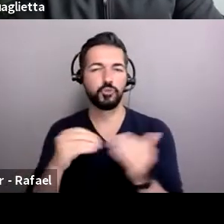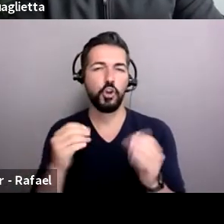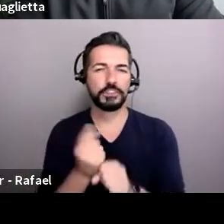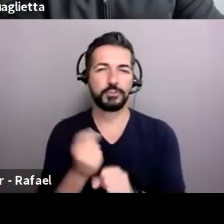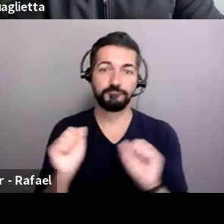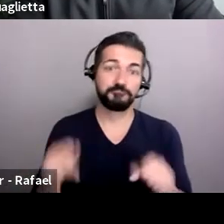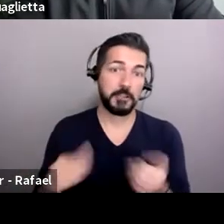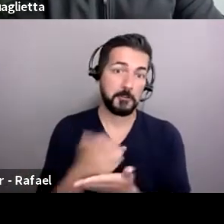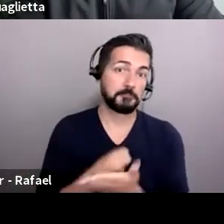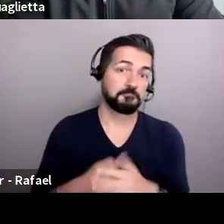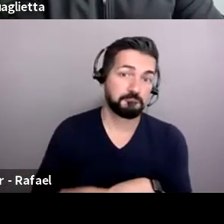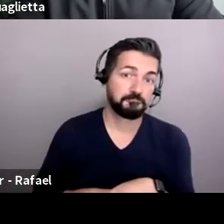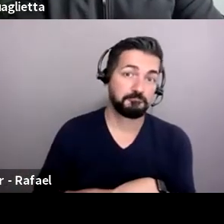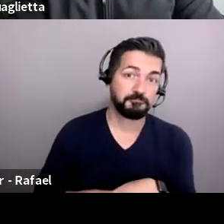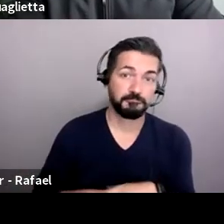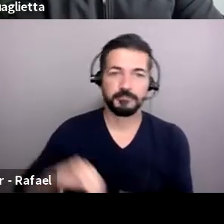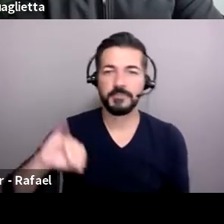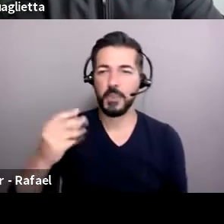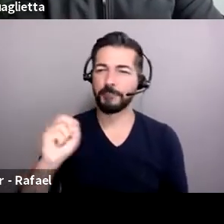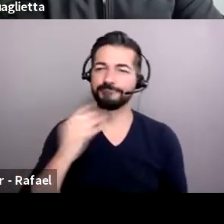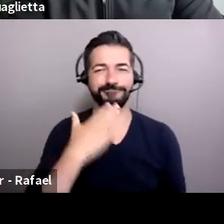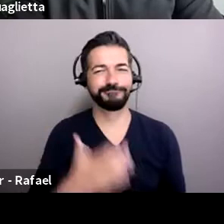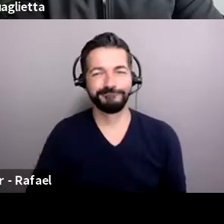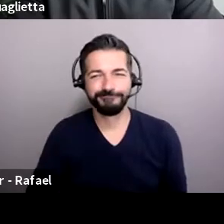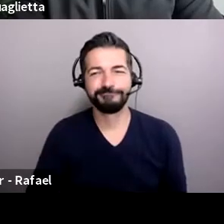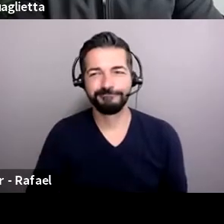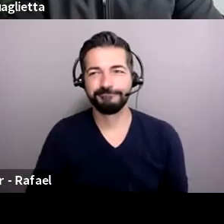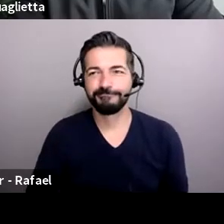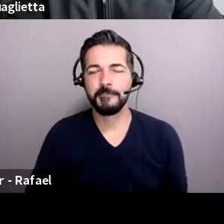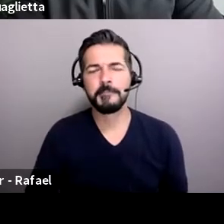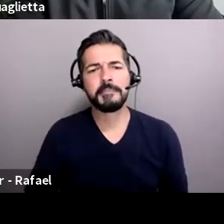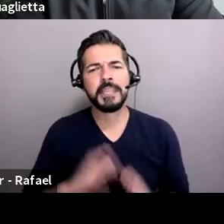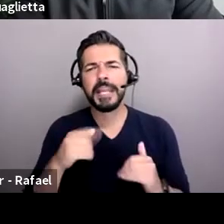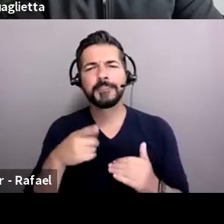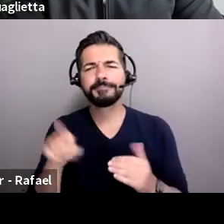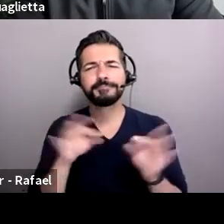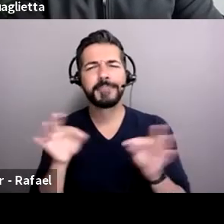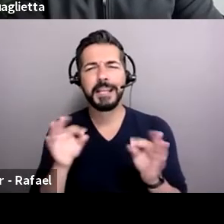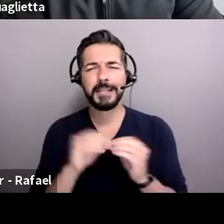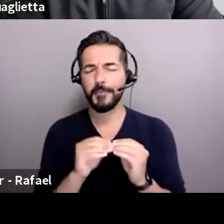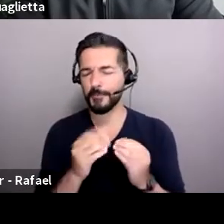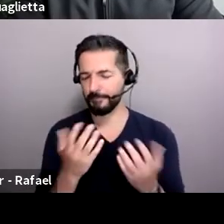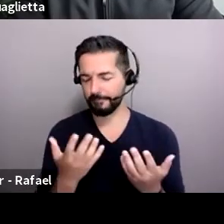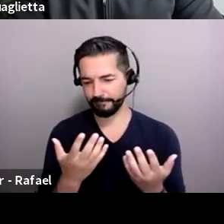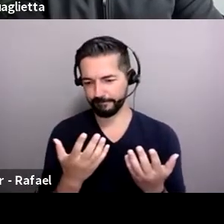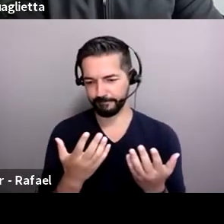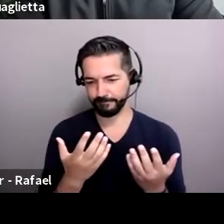So can you touch some more? I tried to kind of bring this in, maybe touch a little more